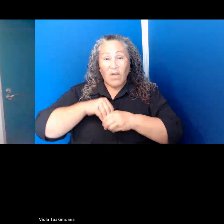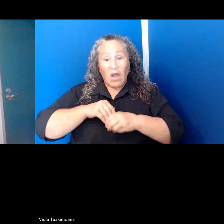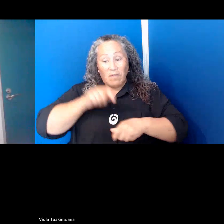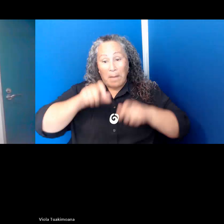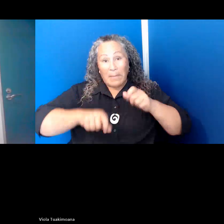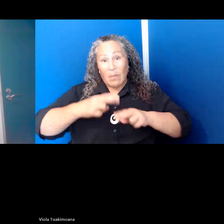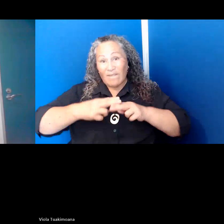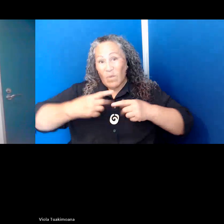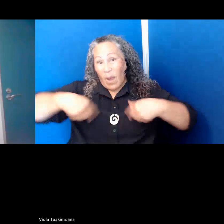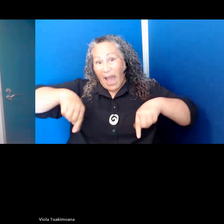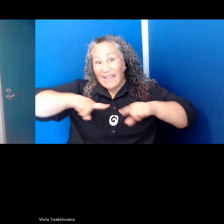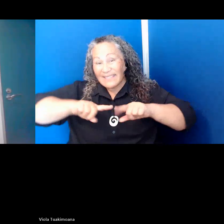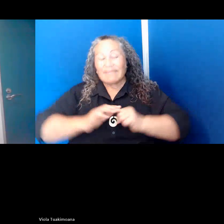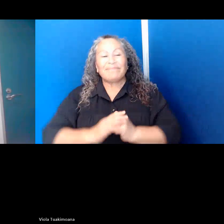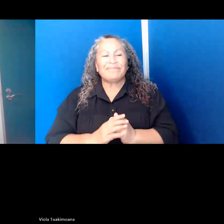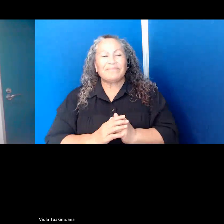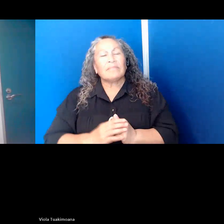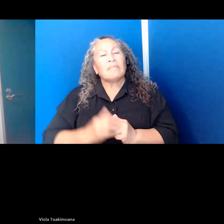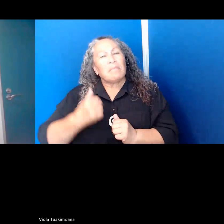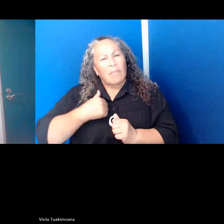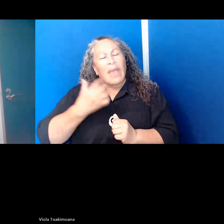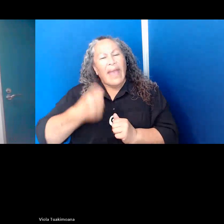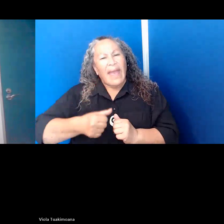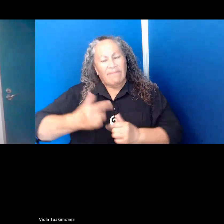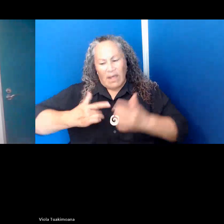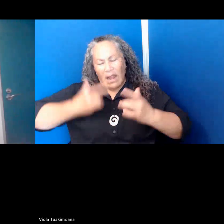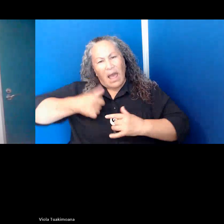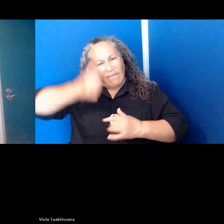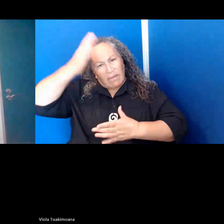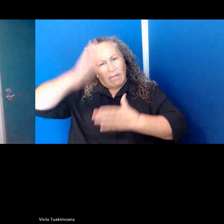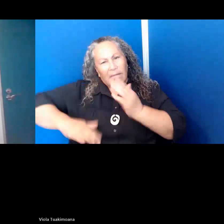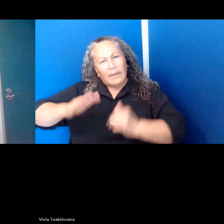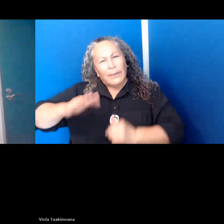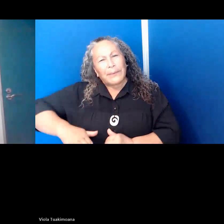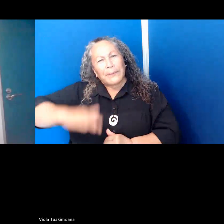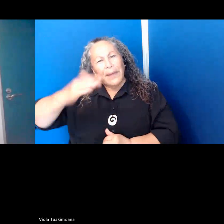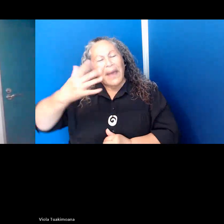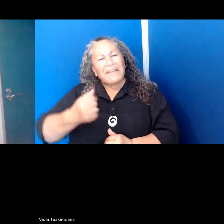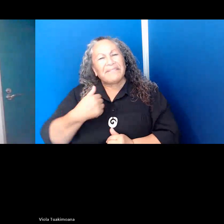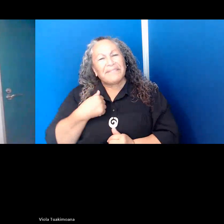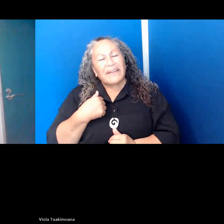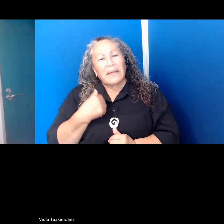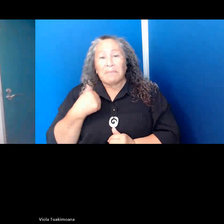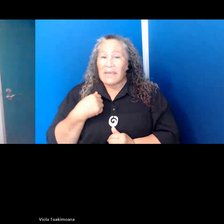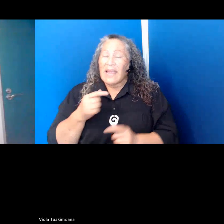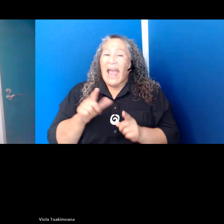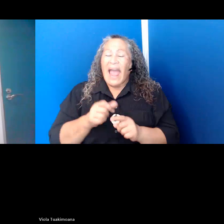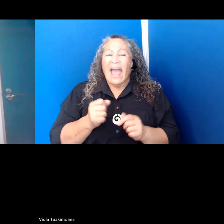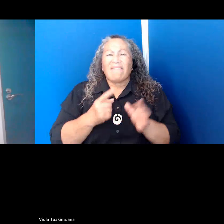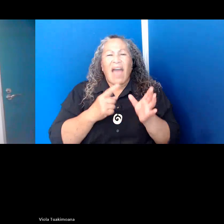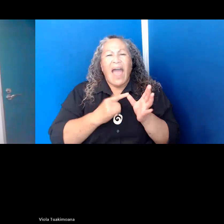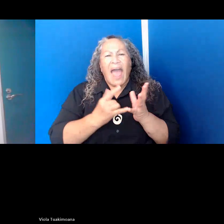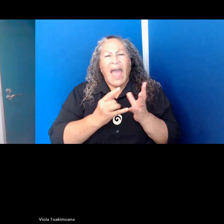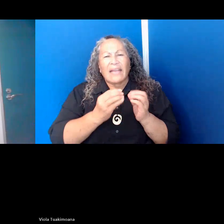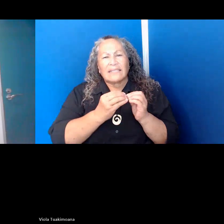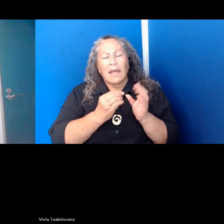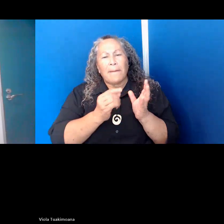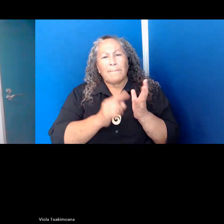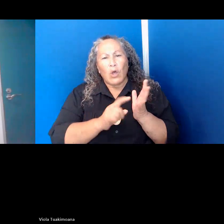I also bring that experience. I also live with Asperger's, which is a big part of my story and